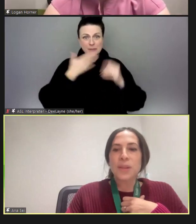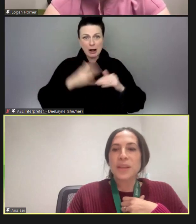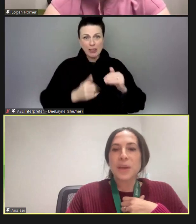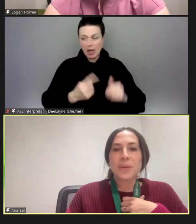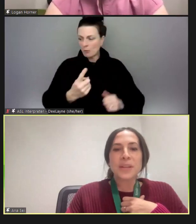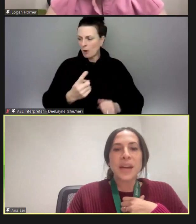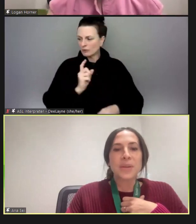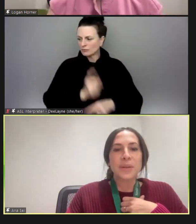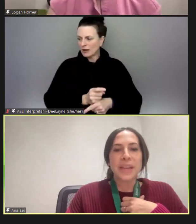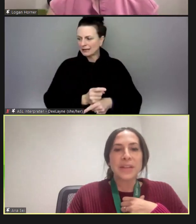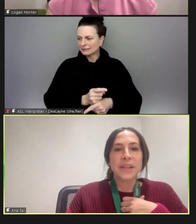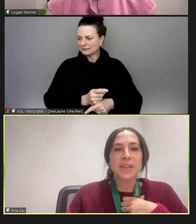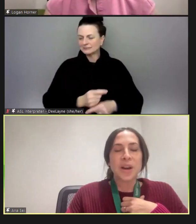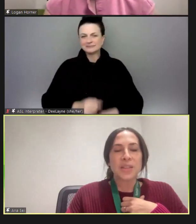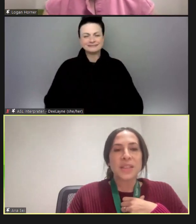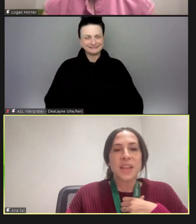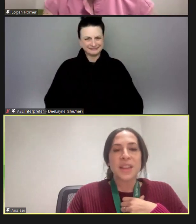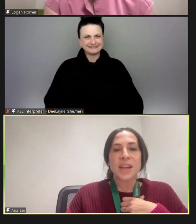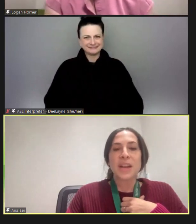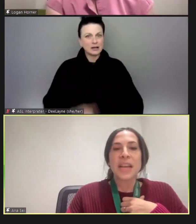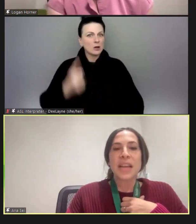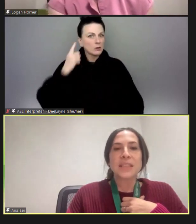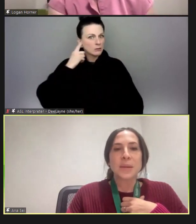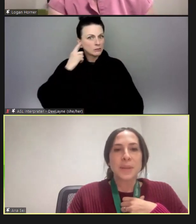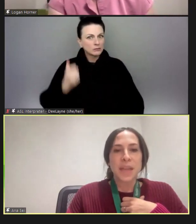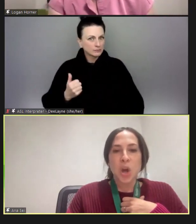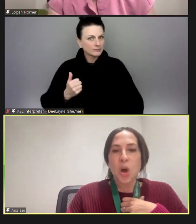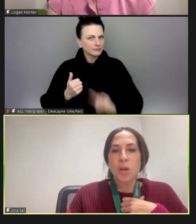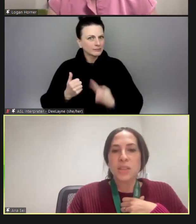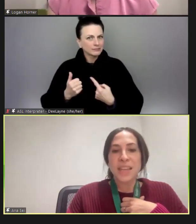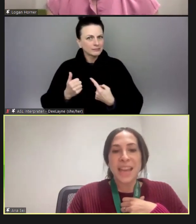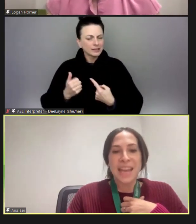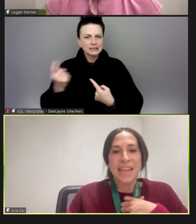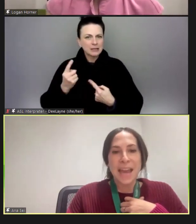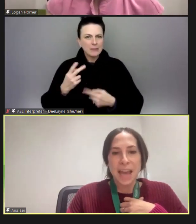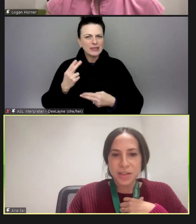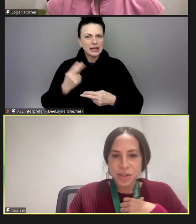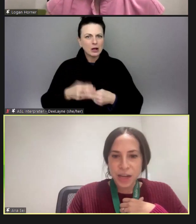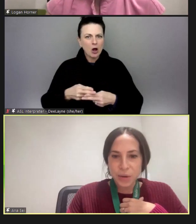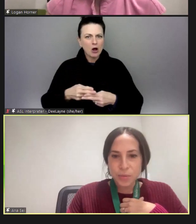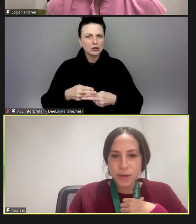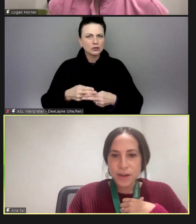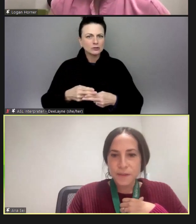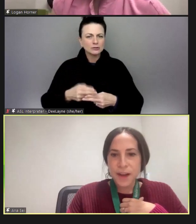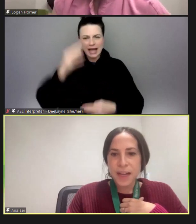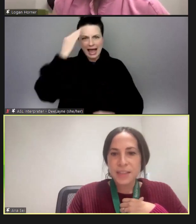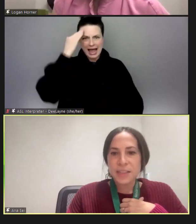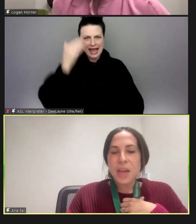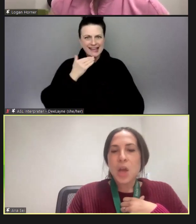a unilateral hearing loss there is